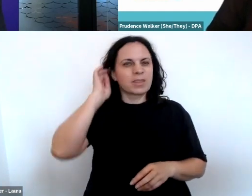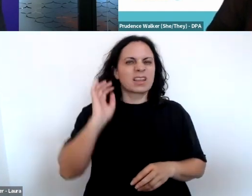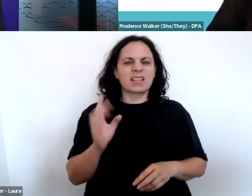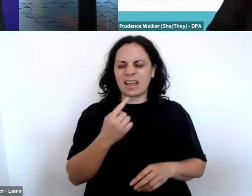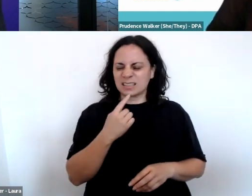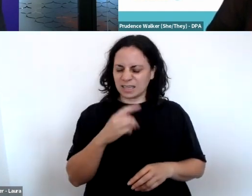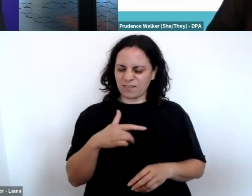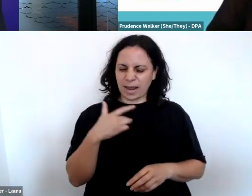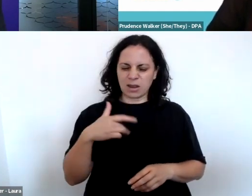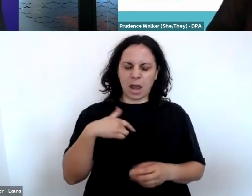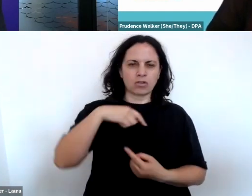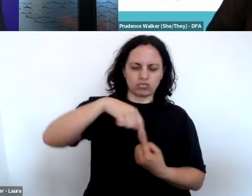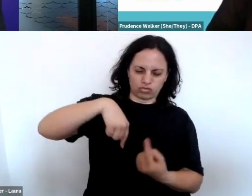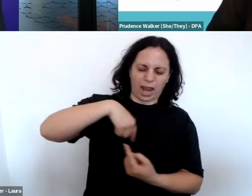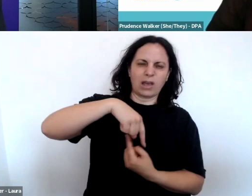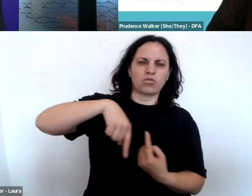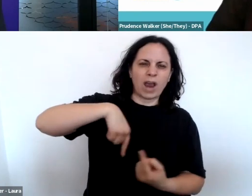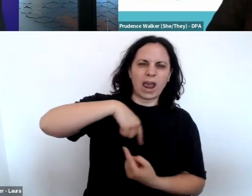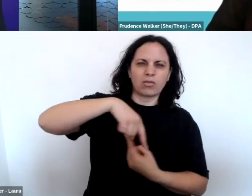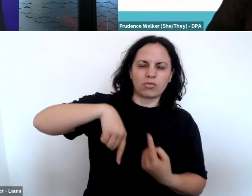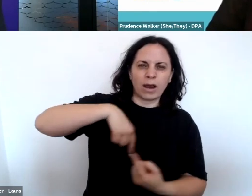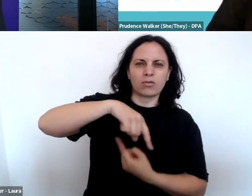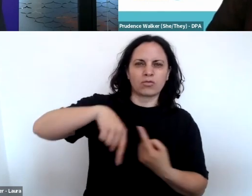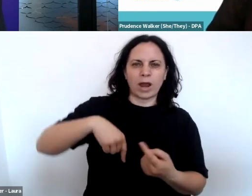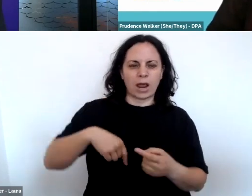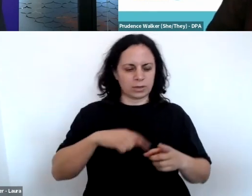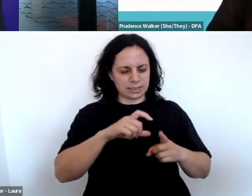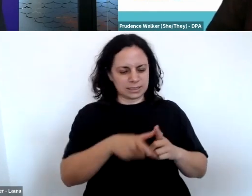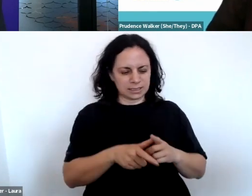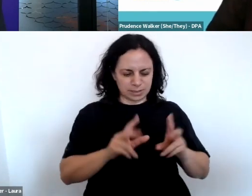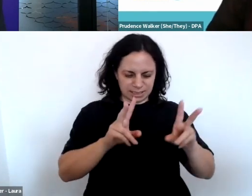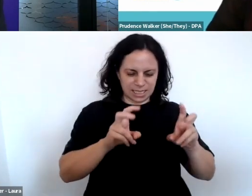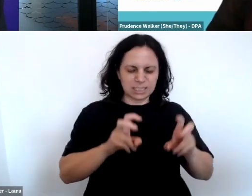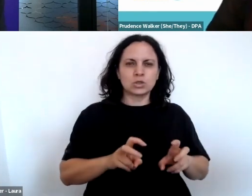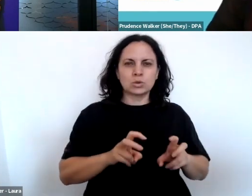Why do we have the Disability Issues Commission, which has been running for years,